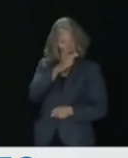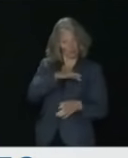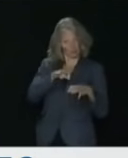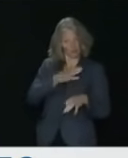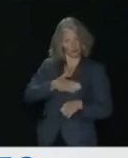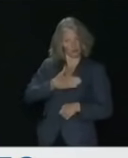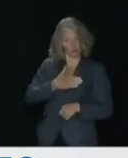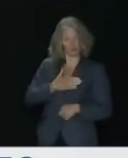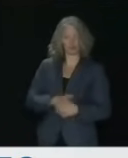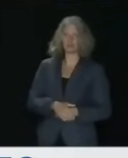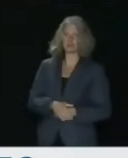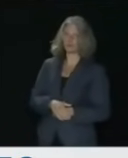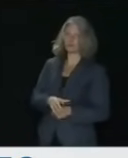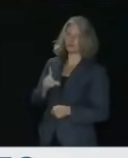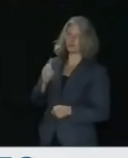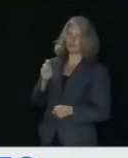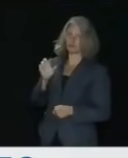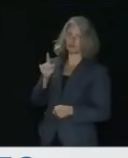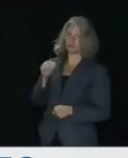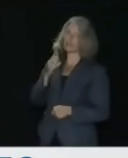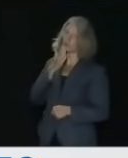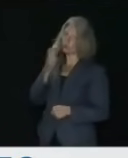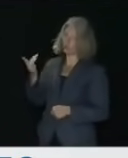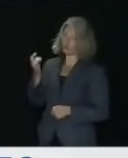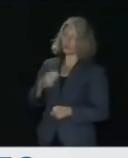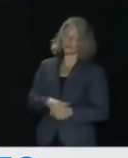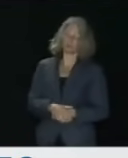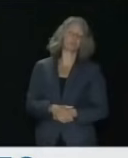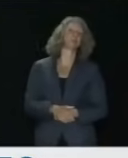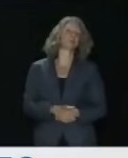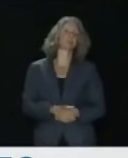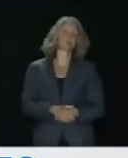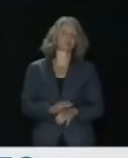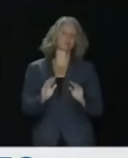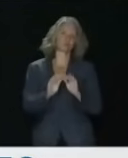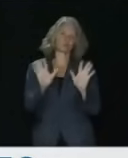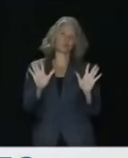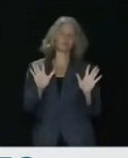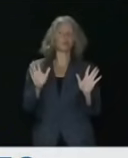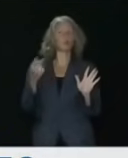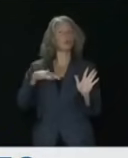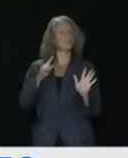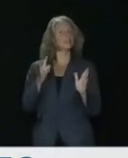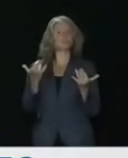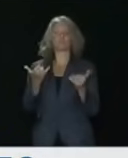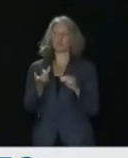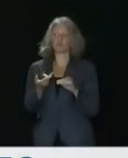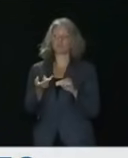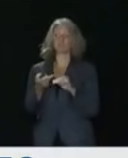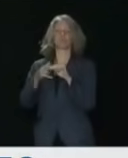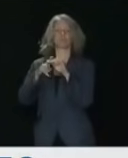ASTRAZENECA AT ALL? CAN YOU EXPLAIN THAT. YEAH, THAT IS VERY GOOD